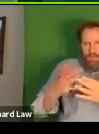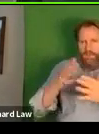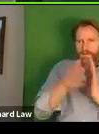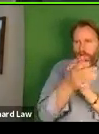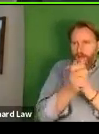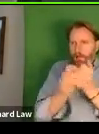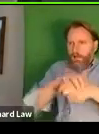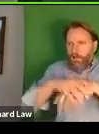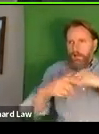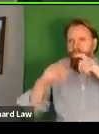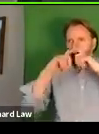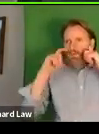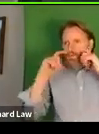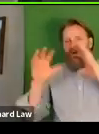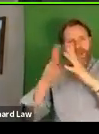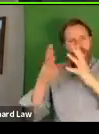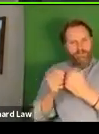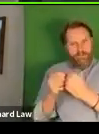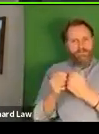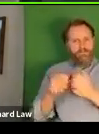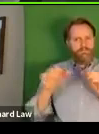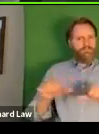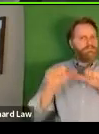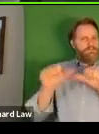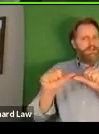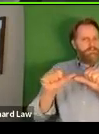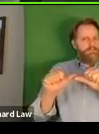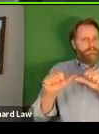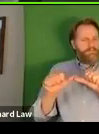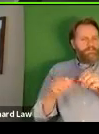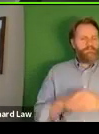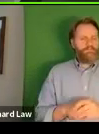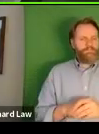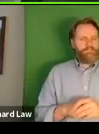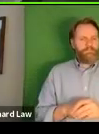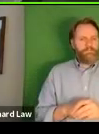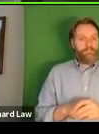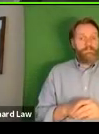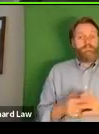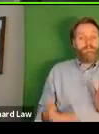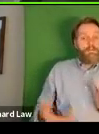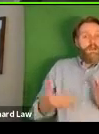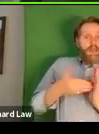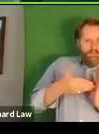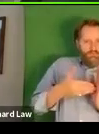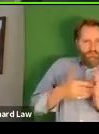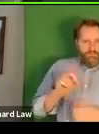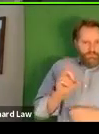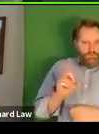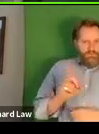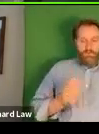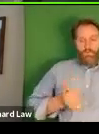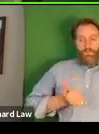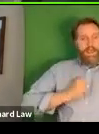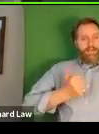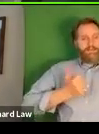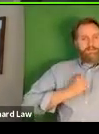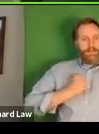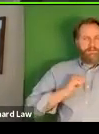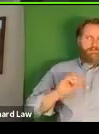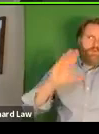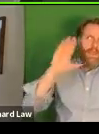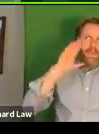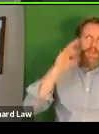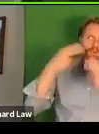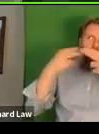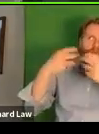within CPS where we're also expecting regular feedback with the regular